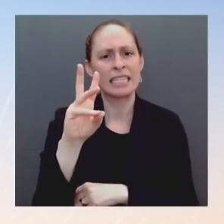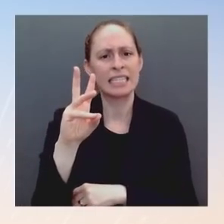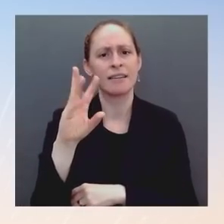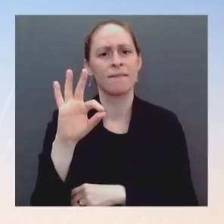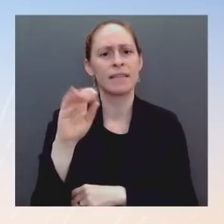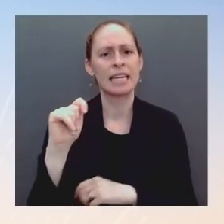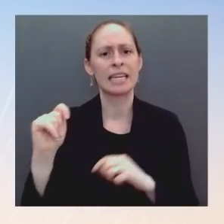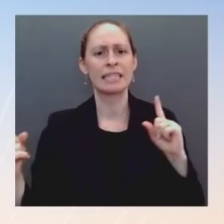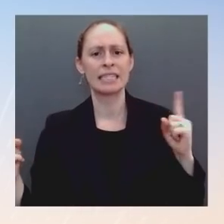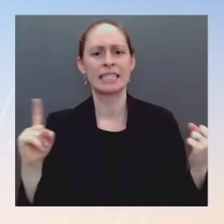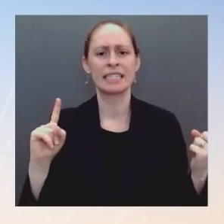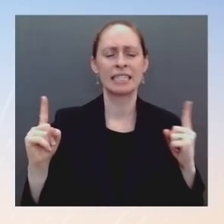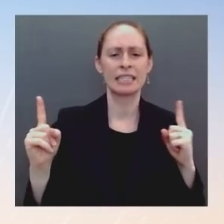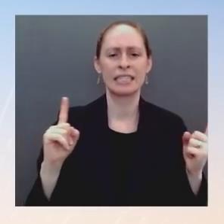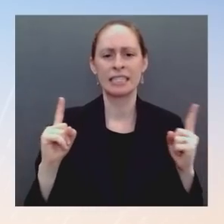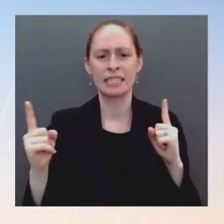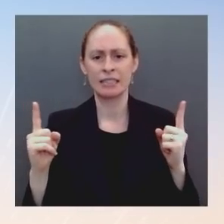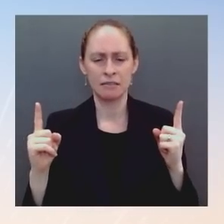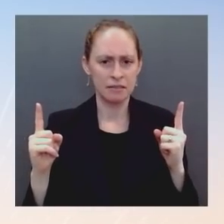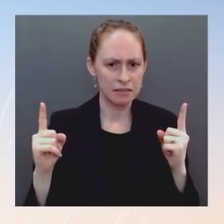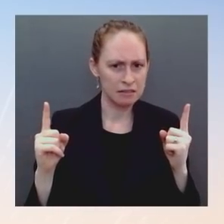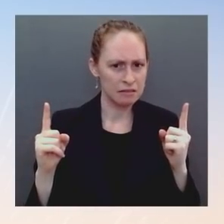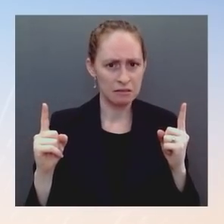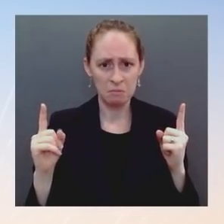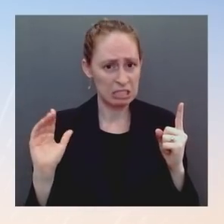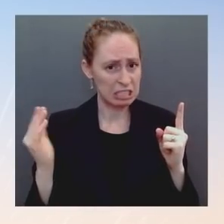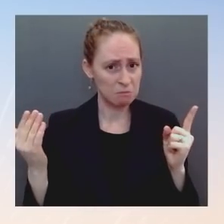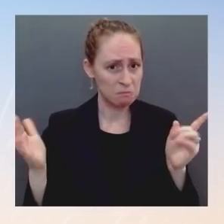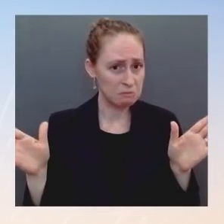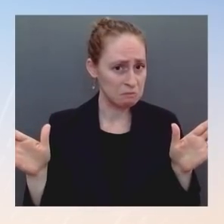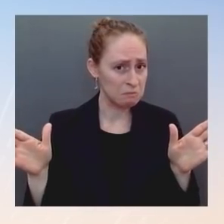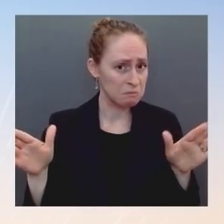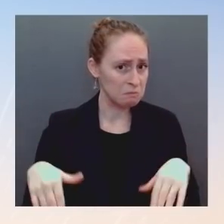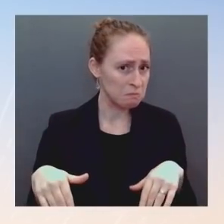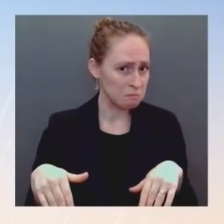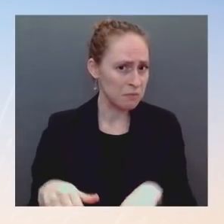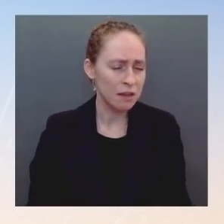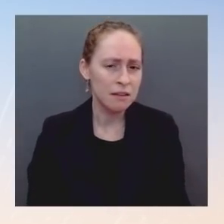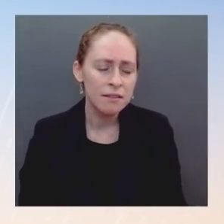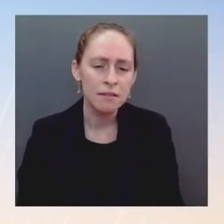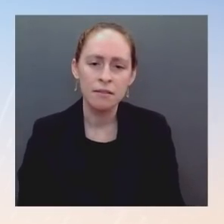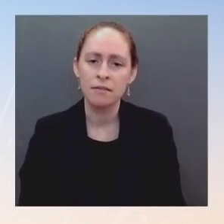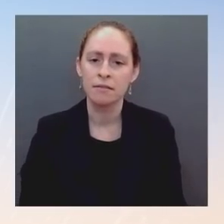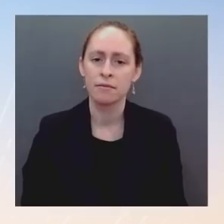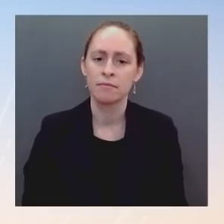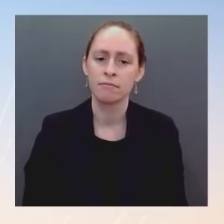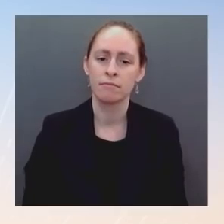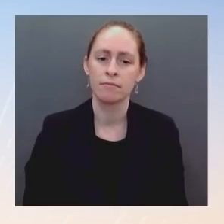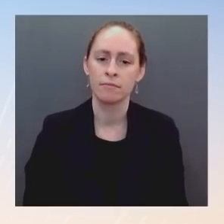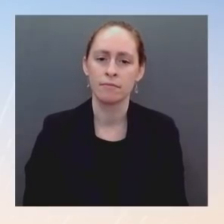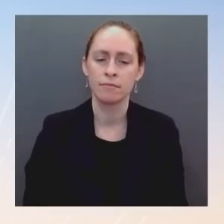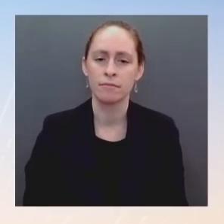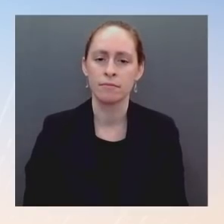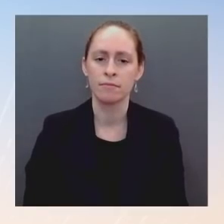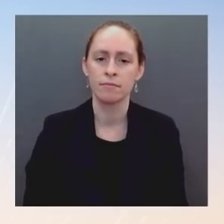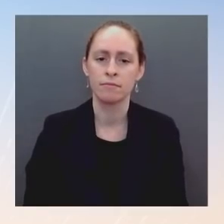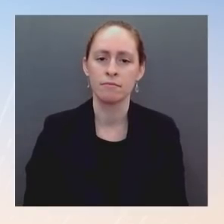We have had a process, and it may look different when people are sitting down -- right? because we don't do as many events with people seated versus standing.